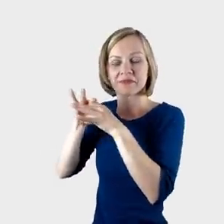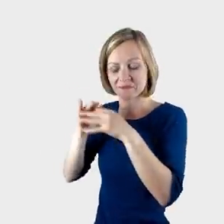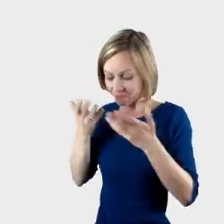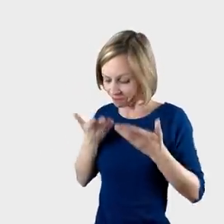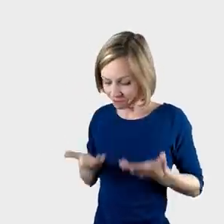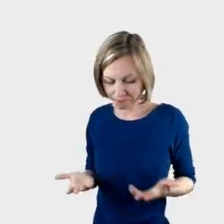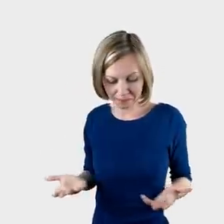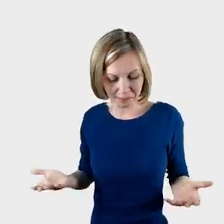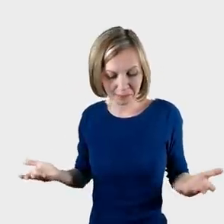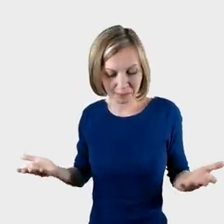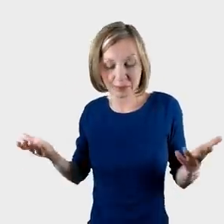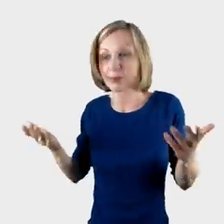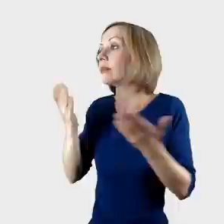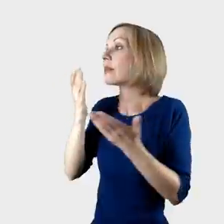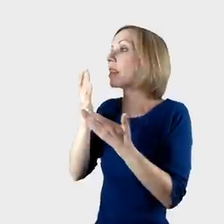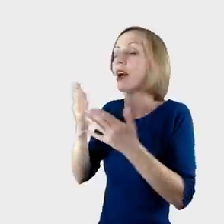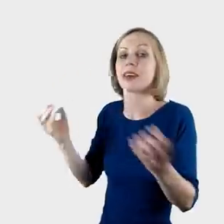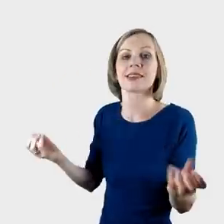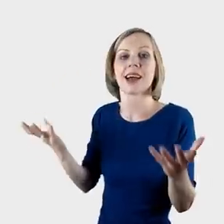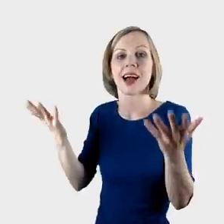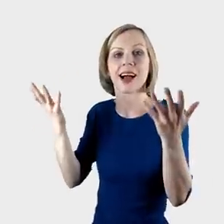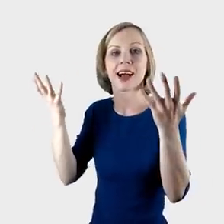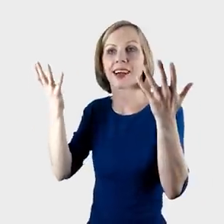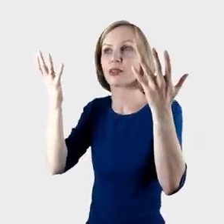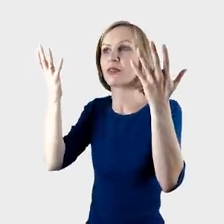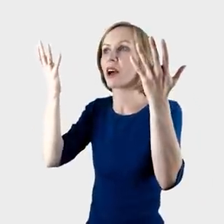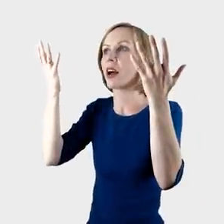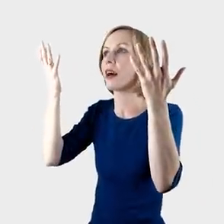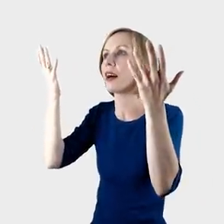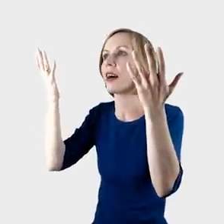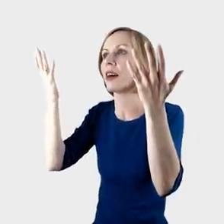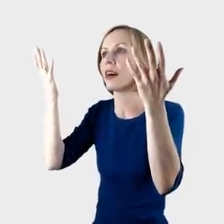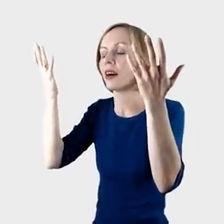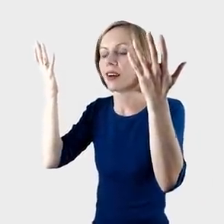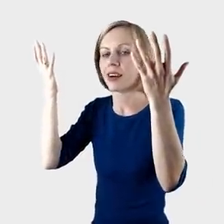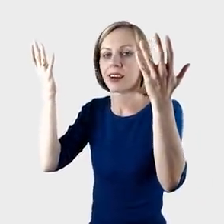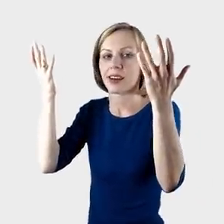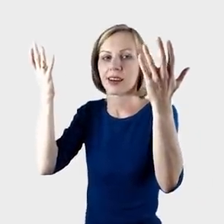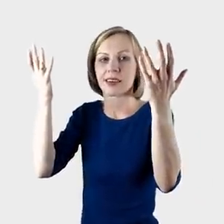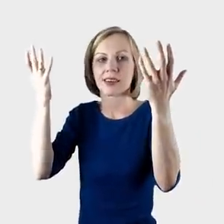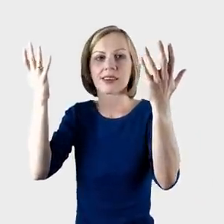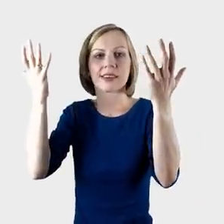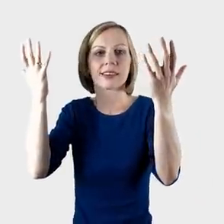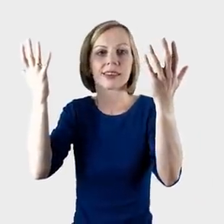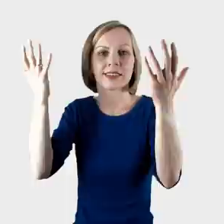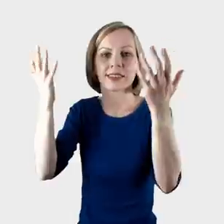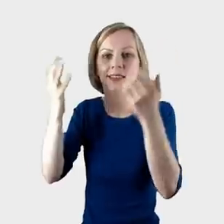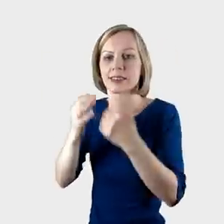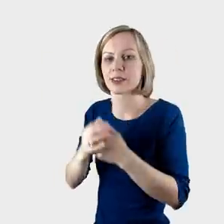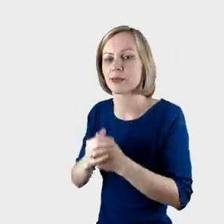Let me be to you a sacrifice